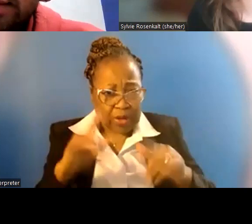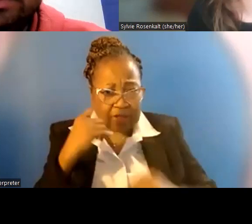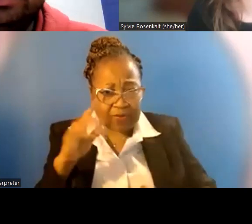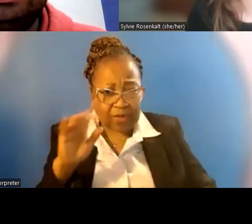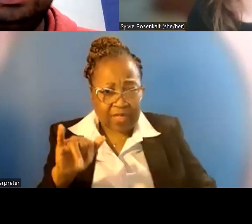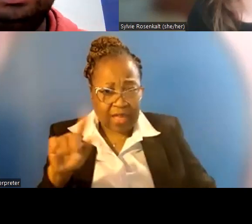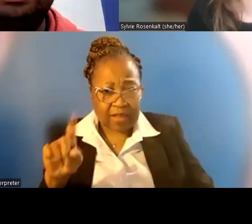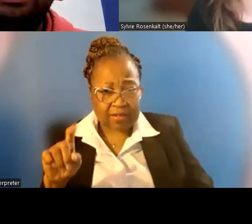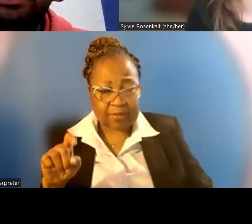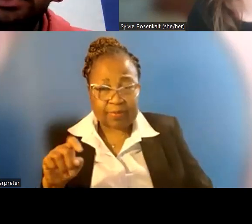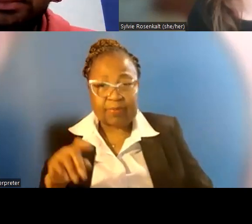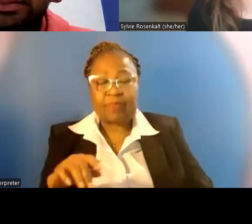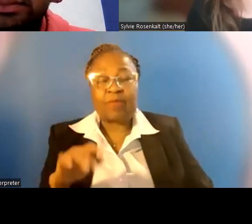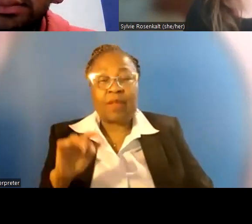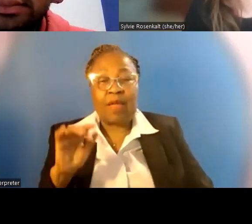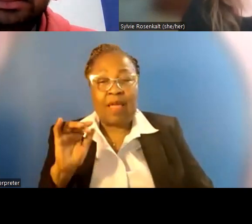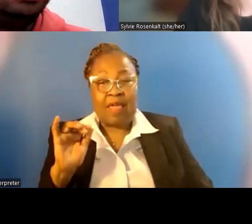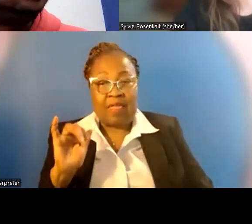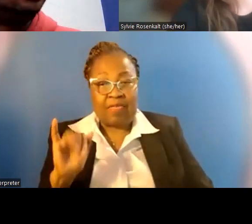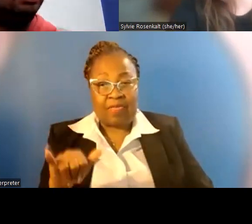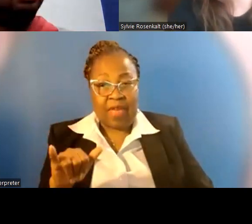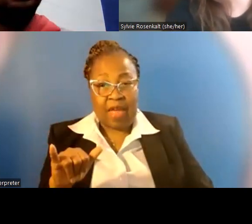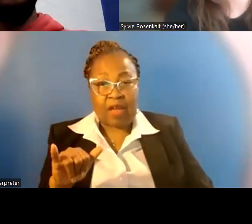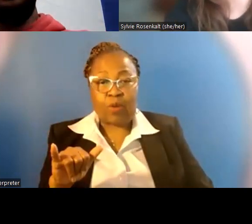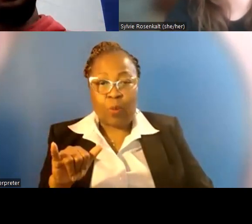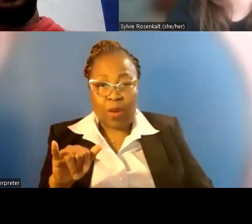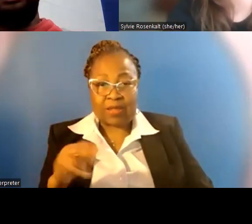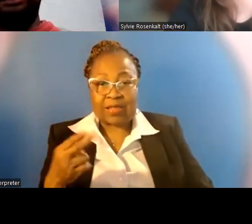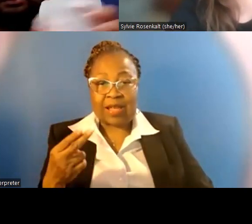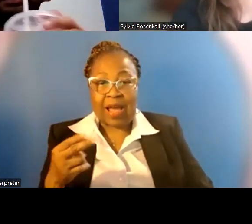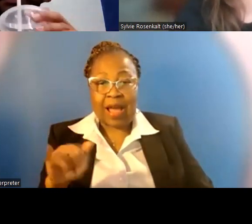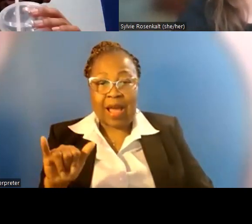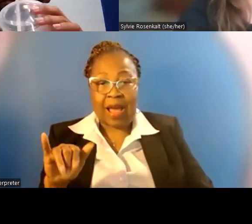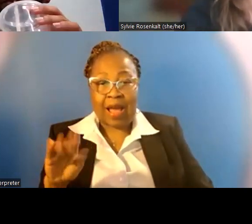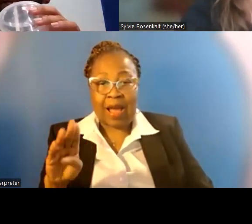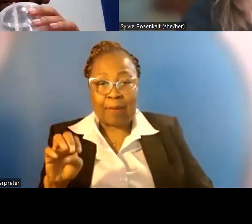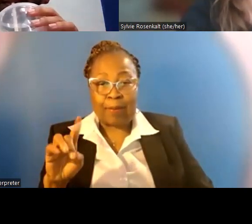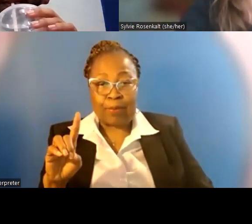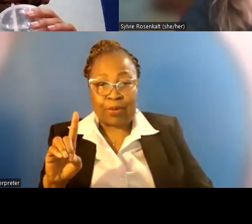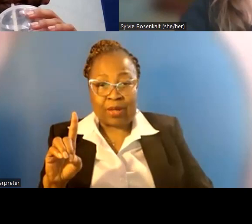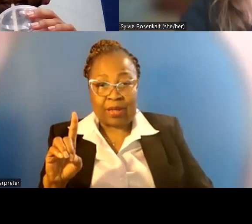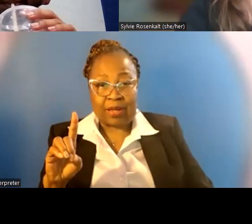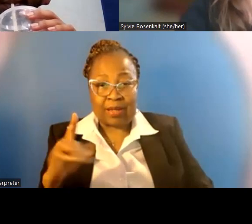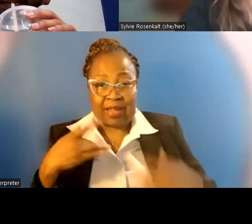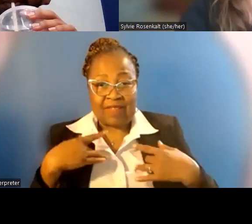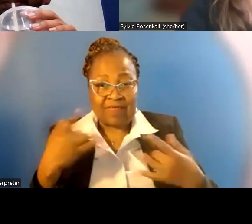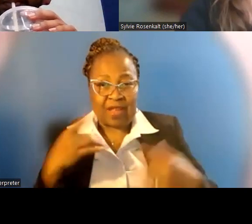So that was a hybrid event. We didn't record it because we were aware